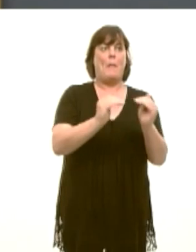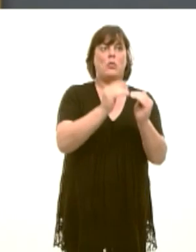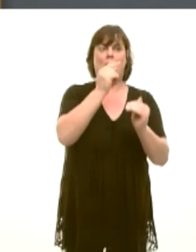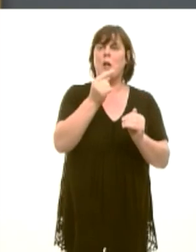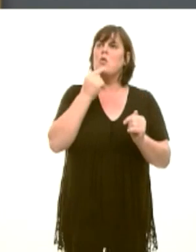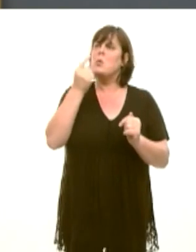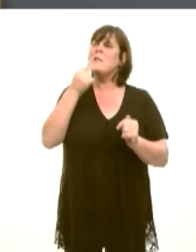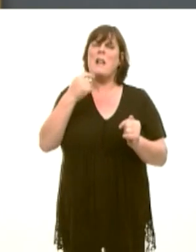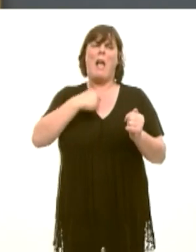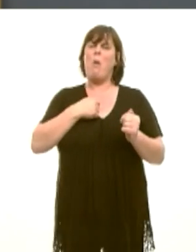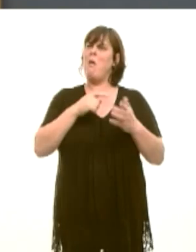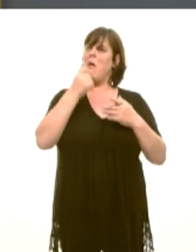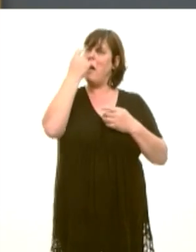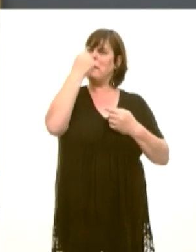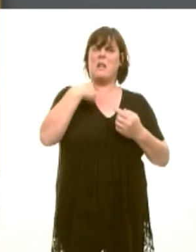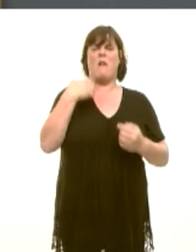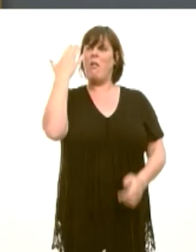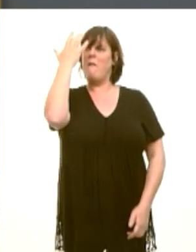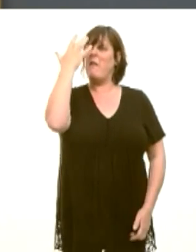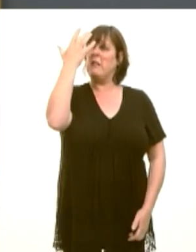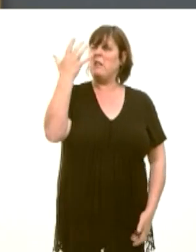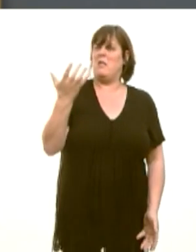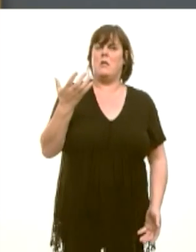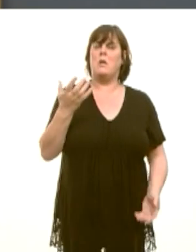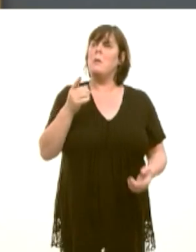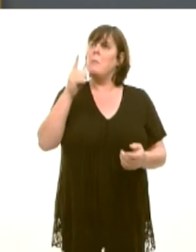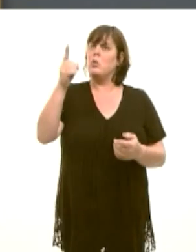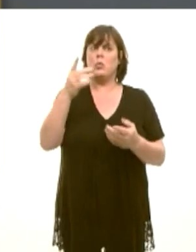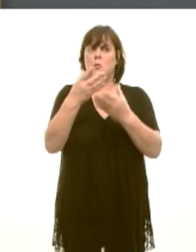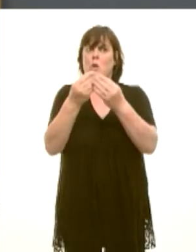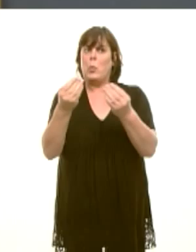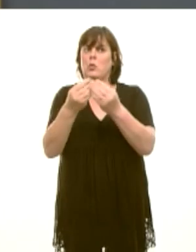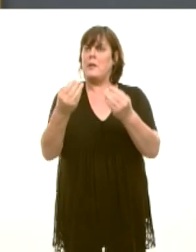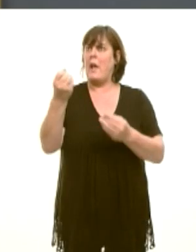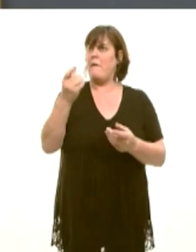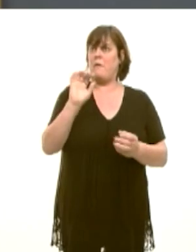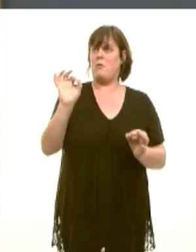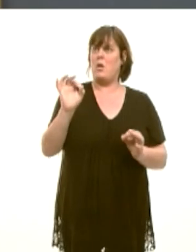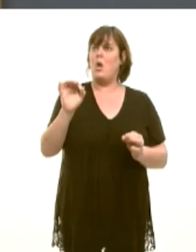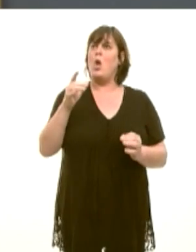but you donít seem to have any solutions of your own apart from tinkering around the